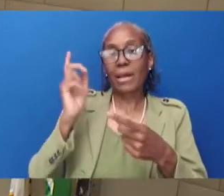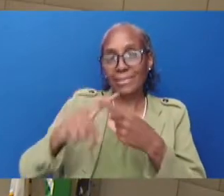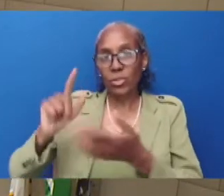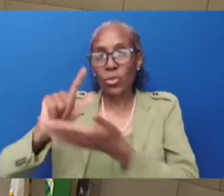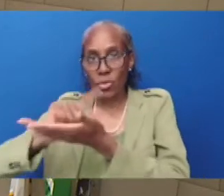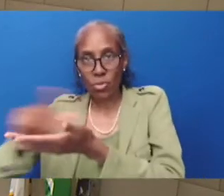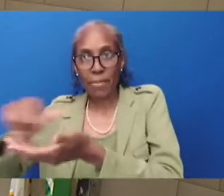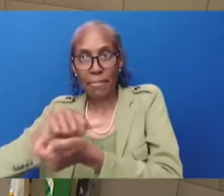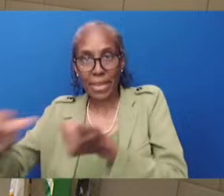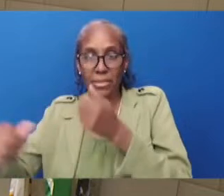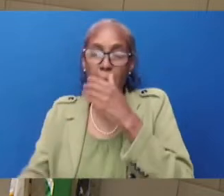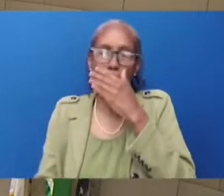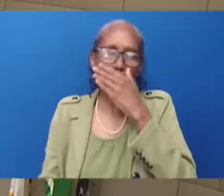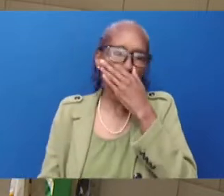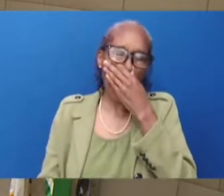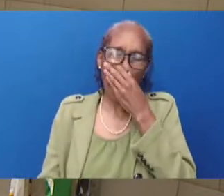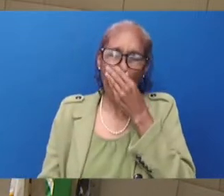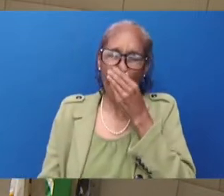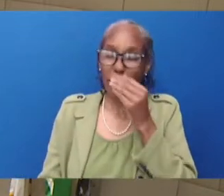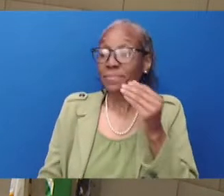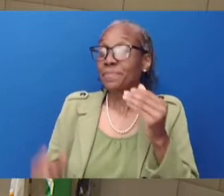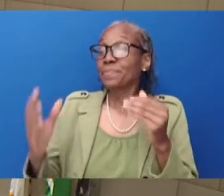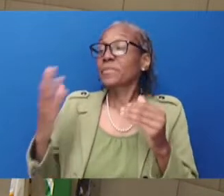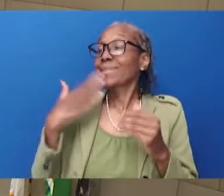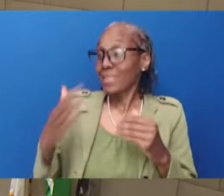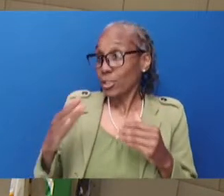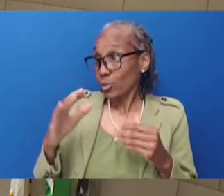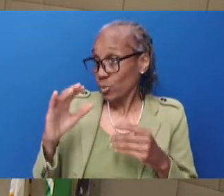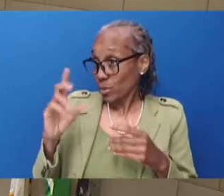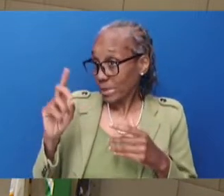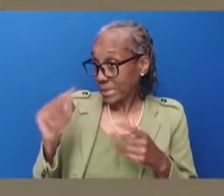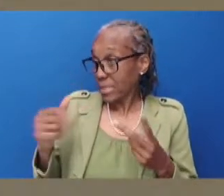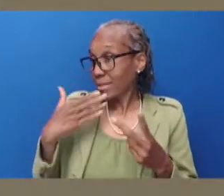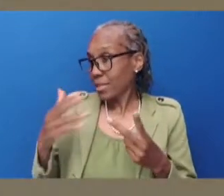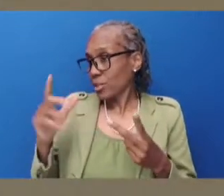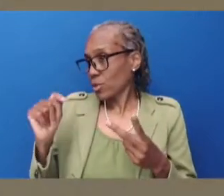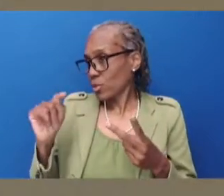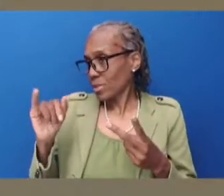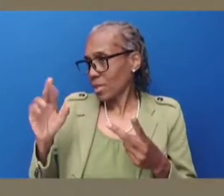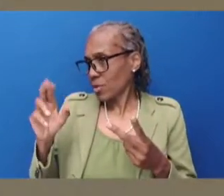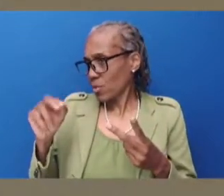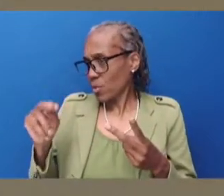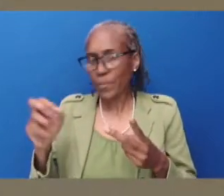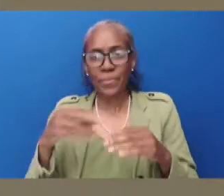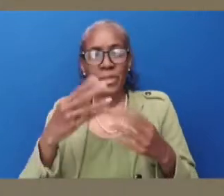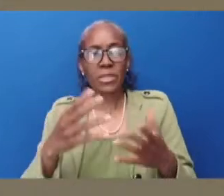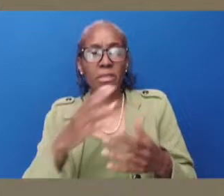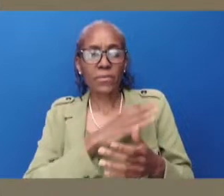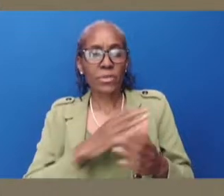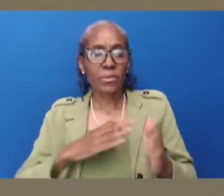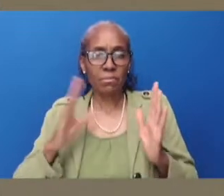THAT. AN INTERIM MEASURE UNTIL THE LEGISLATION IS ADOPTED. GOT IT.